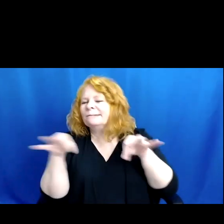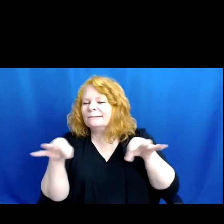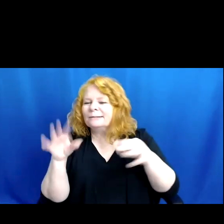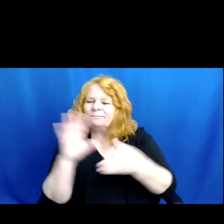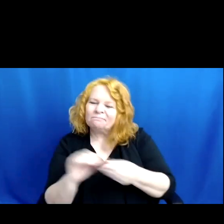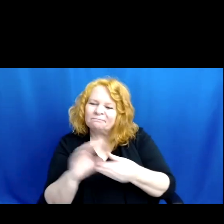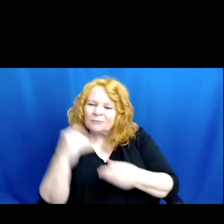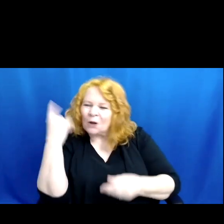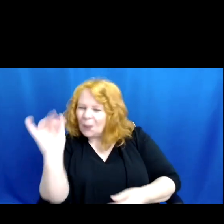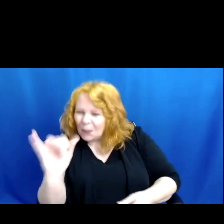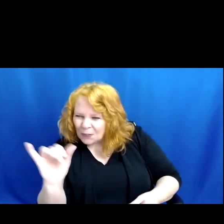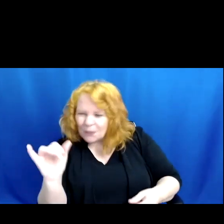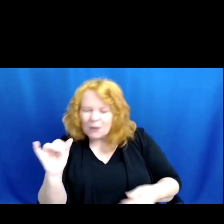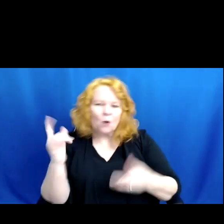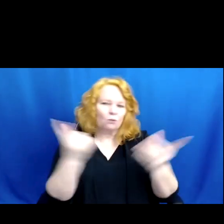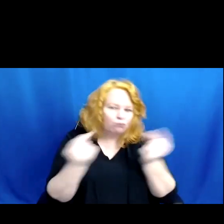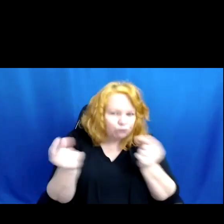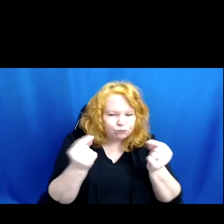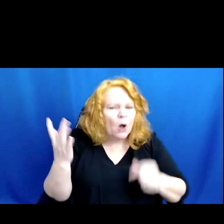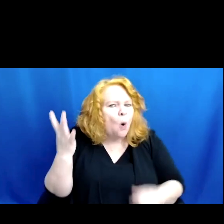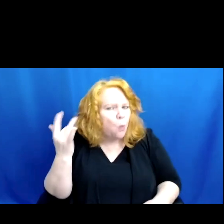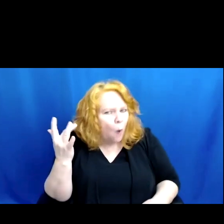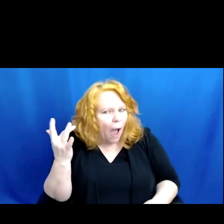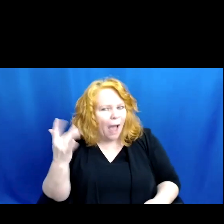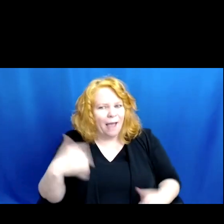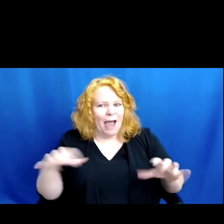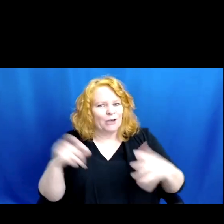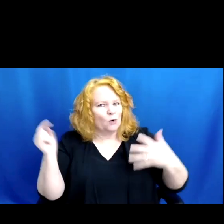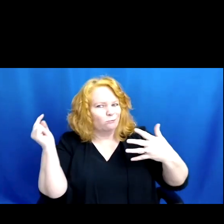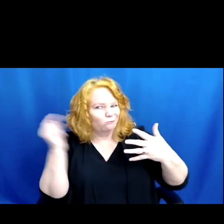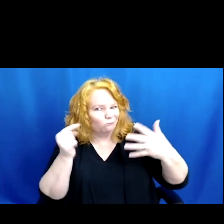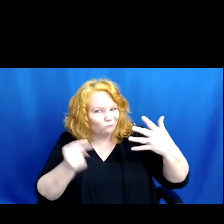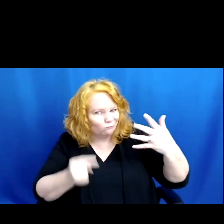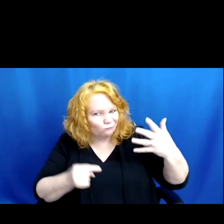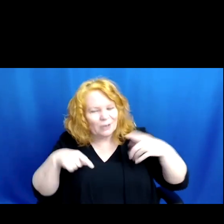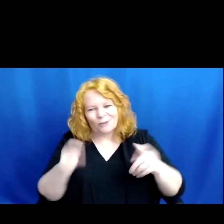And why I am going to do certain things within the show so you understand what is happening